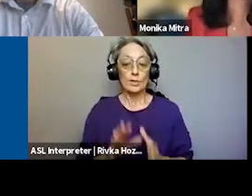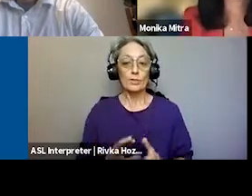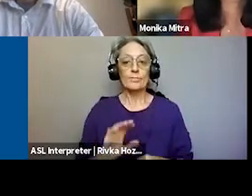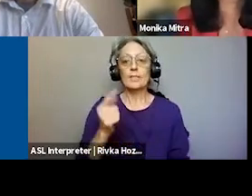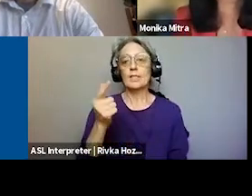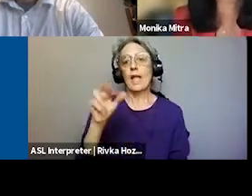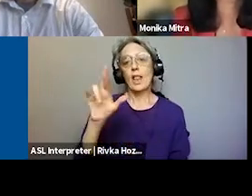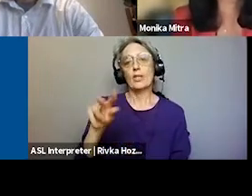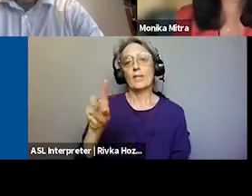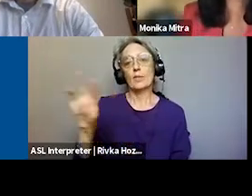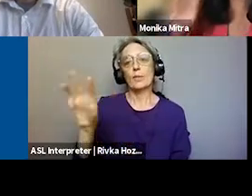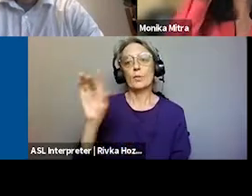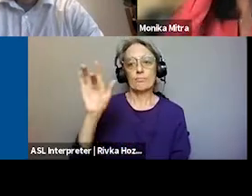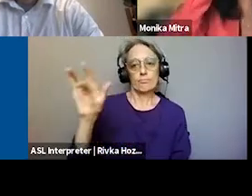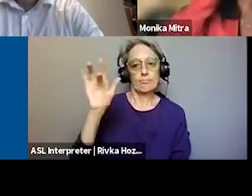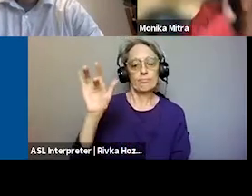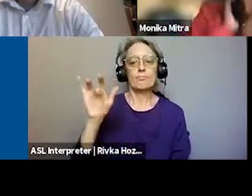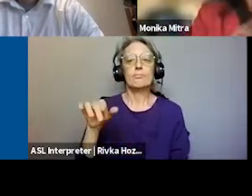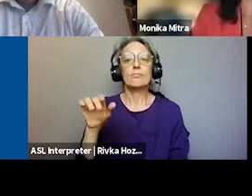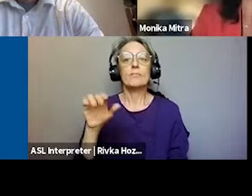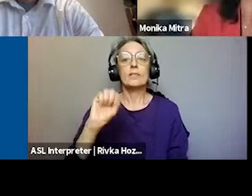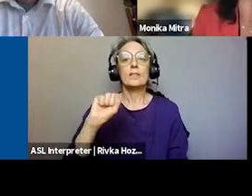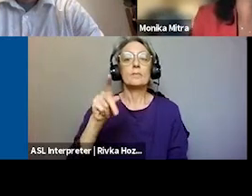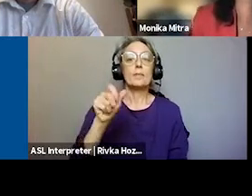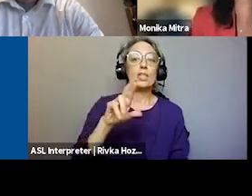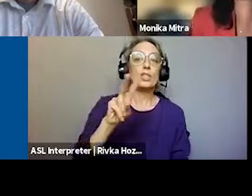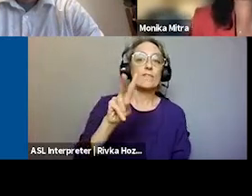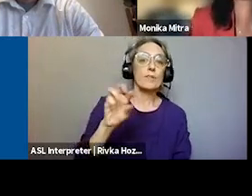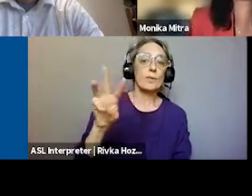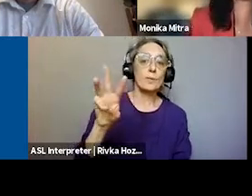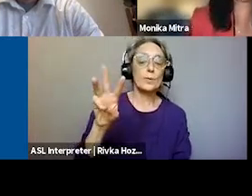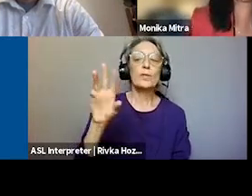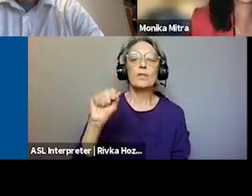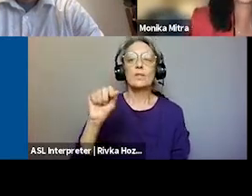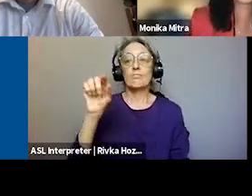You can switch between gallery and speaker view in the upper right-hand corner of your screen.